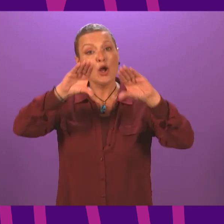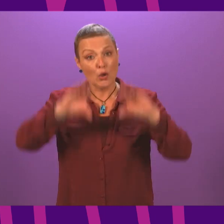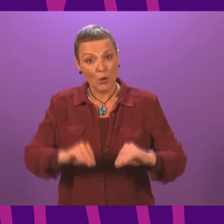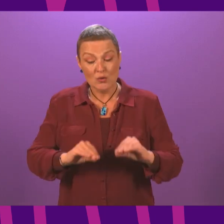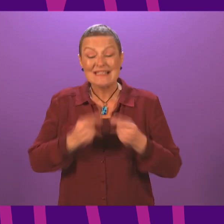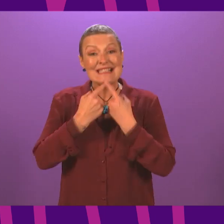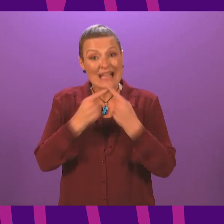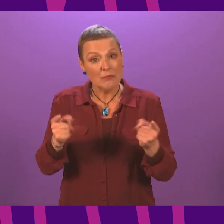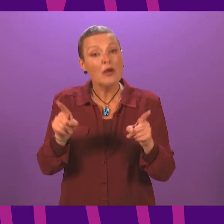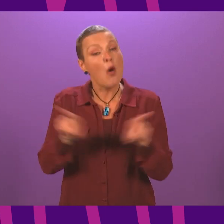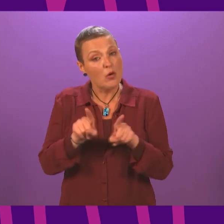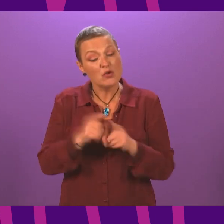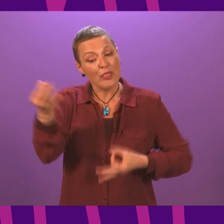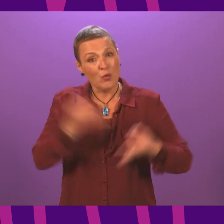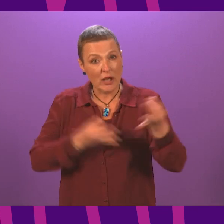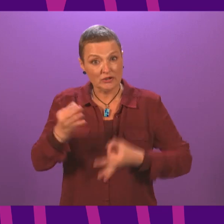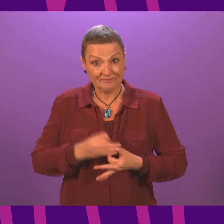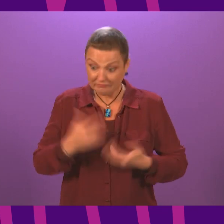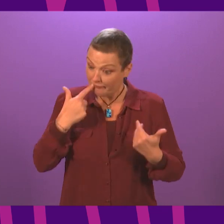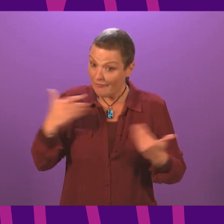I thank the cabinet secretary and members. We managed to get through all the questions.